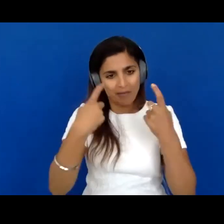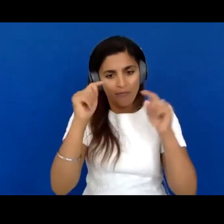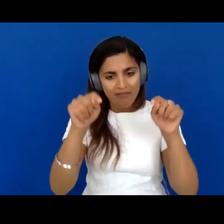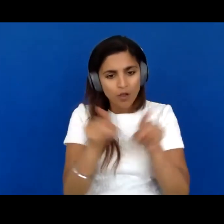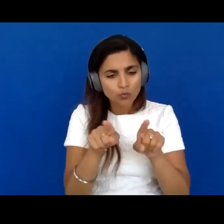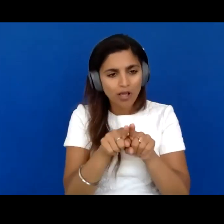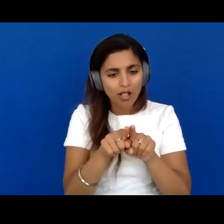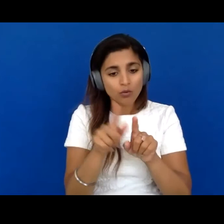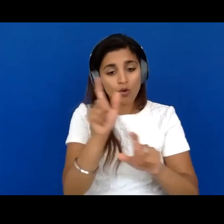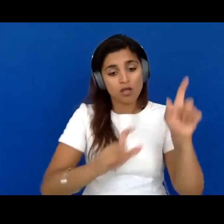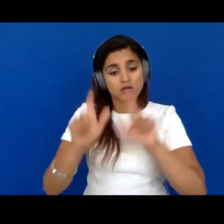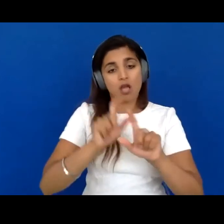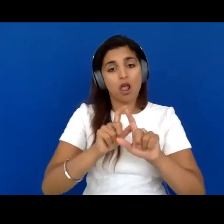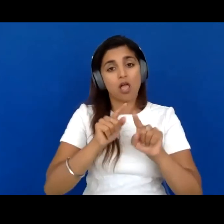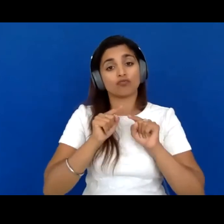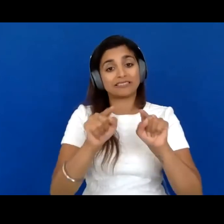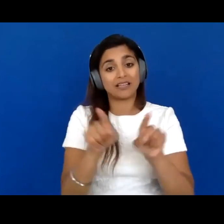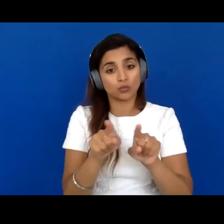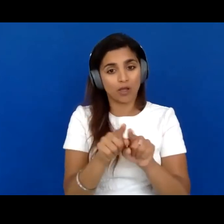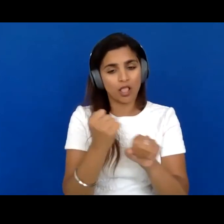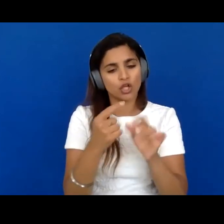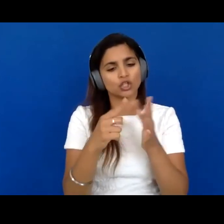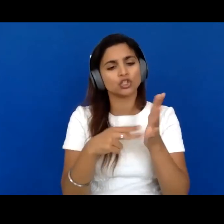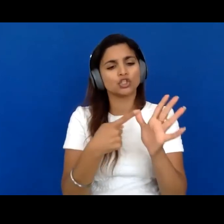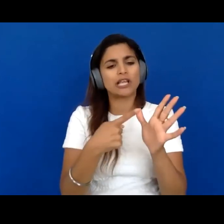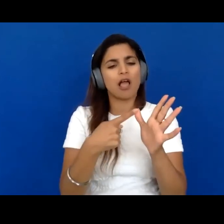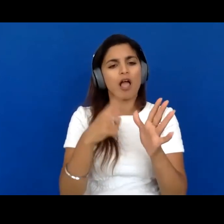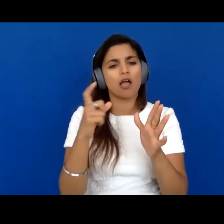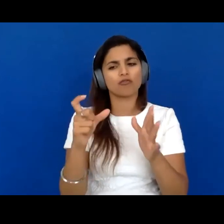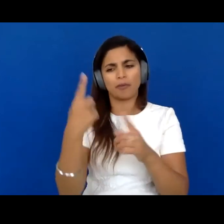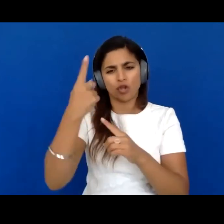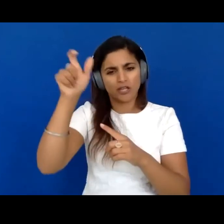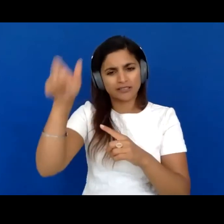became invokes Audrey Lord to argue for the urgent need to draw out some of the